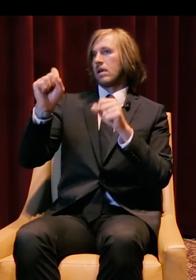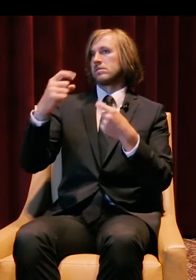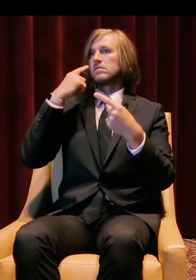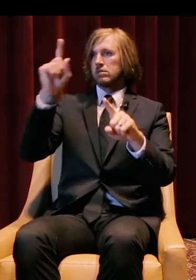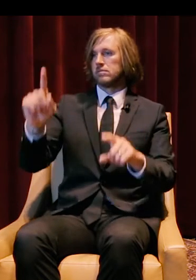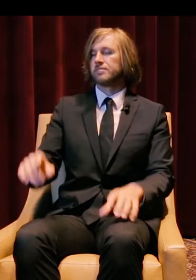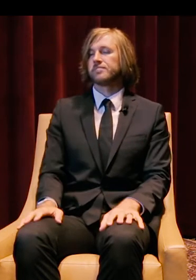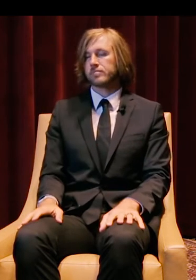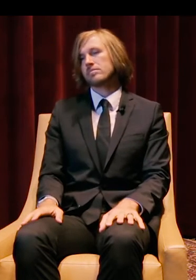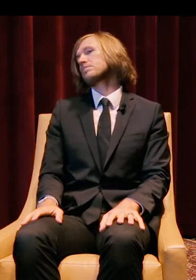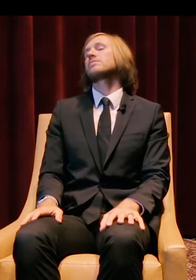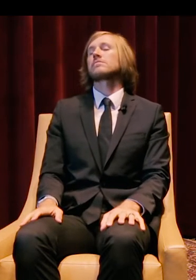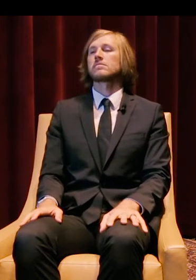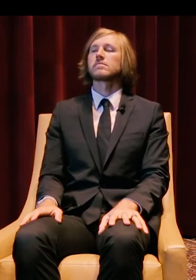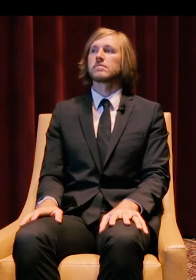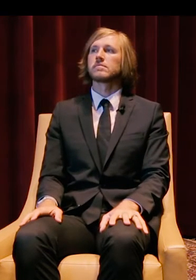and you need to articulate that